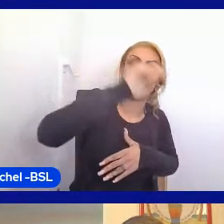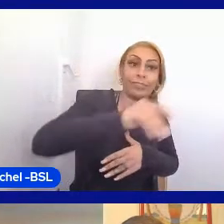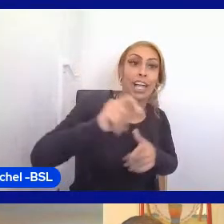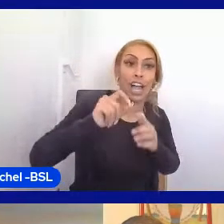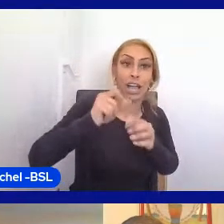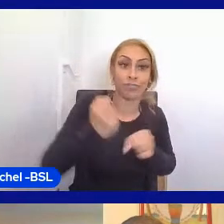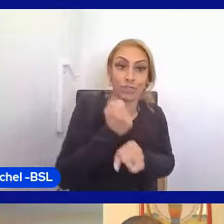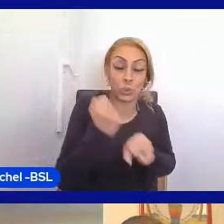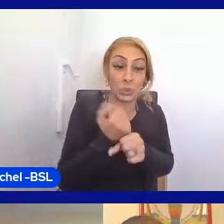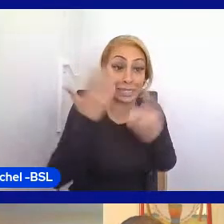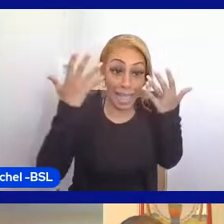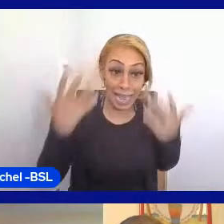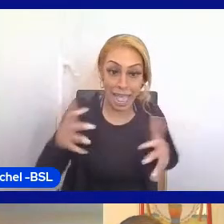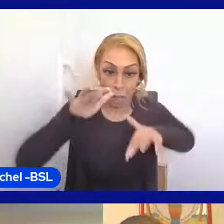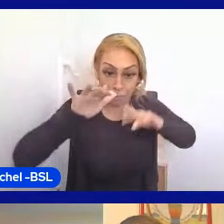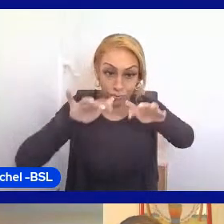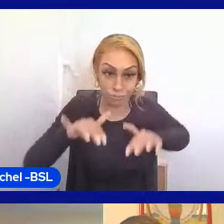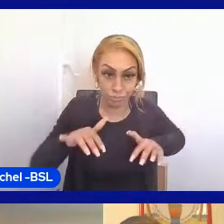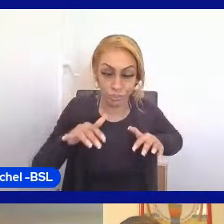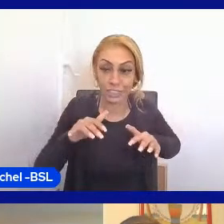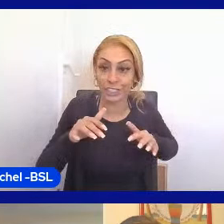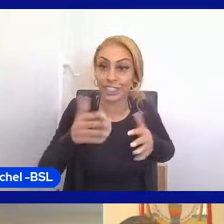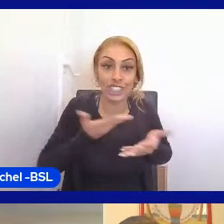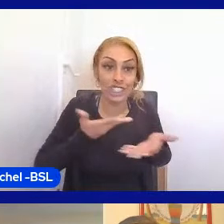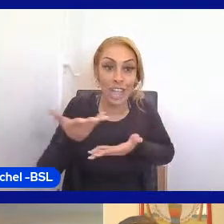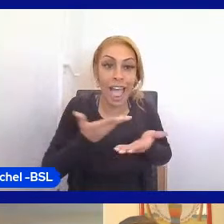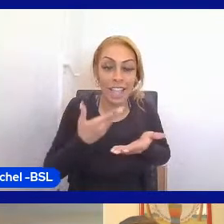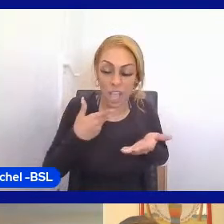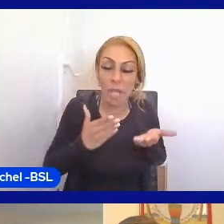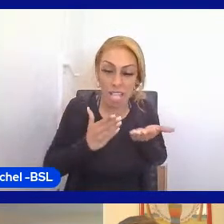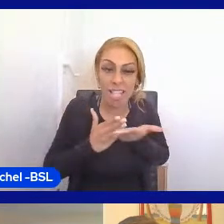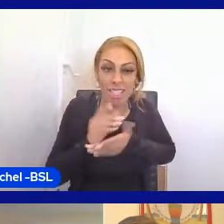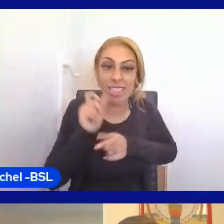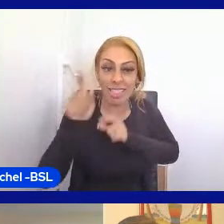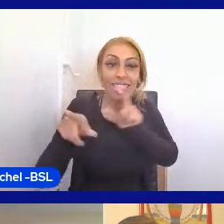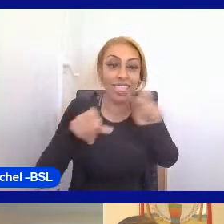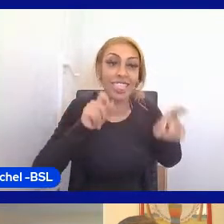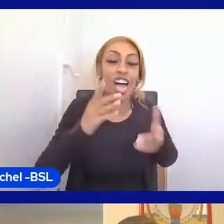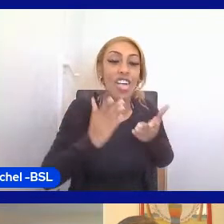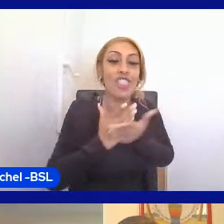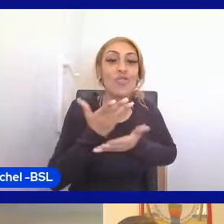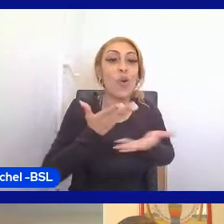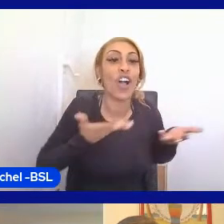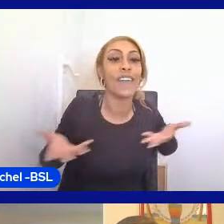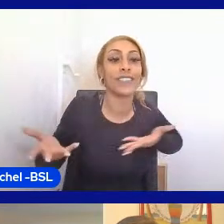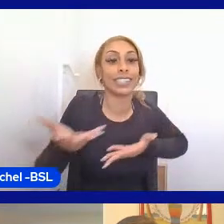audience, so if you have questions or comments or things you want to raise with the producers know,